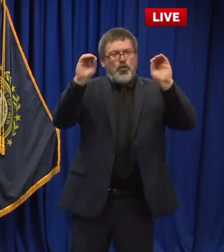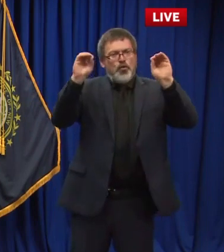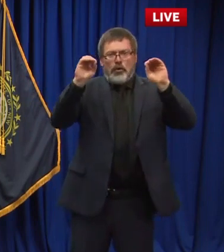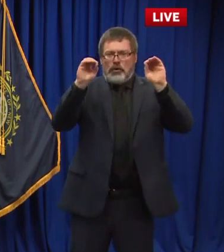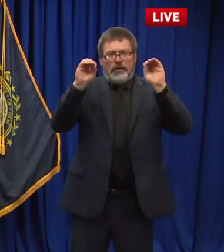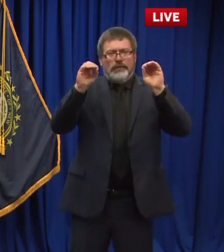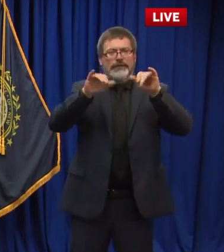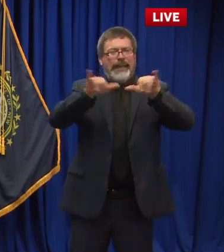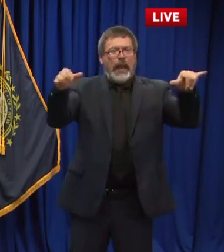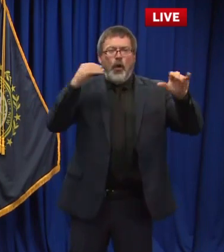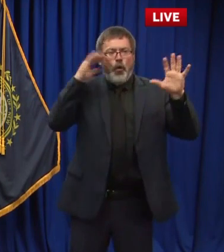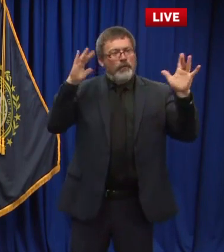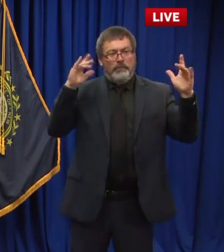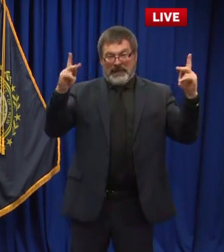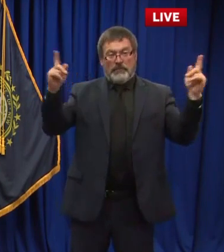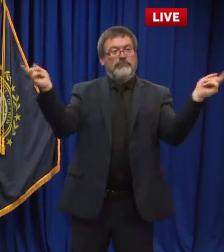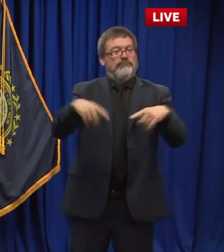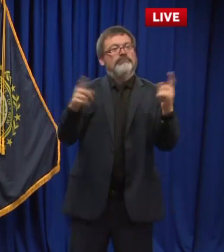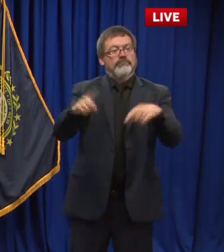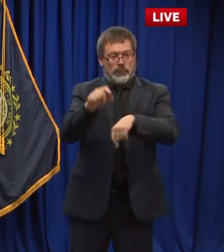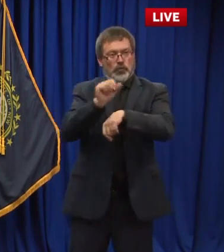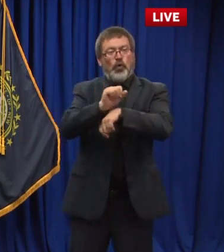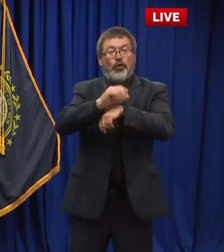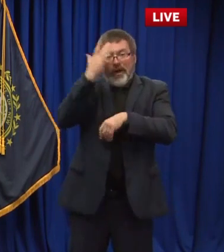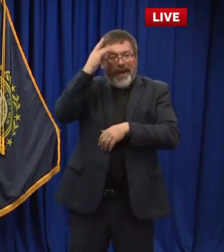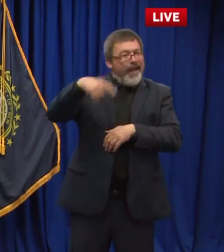THEY DID NOT TAKE MUCH OF A HIT.